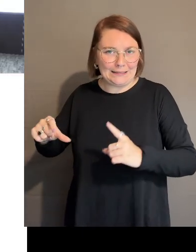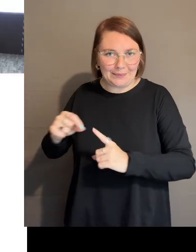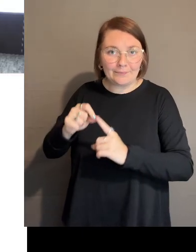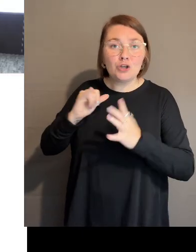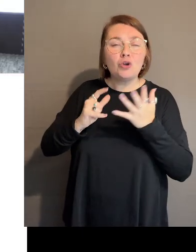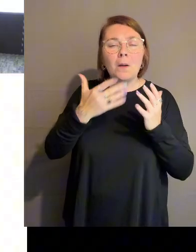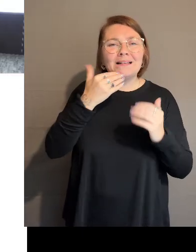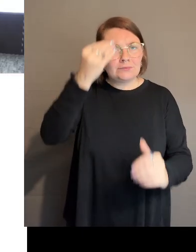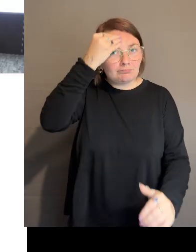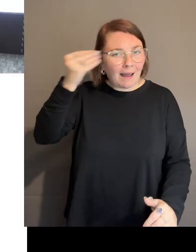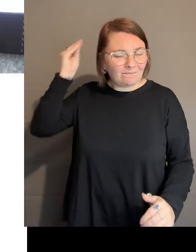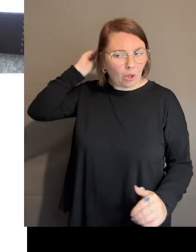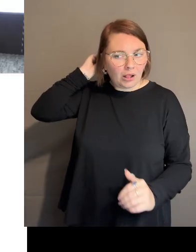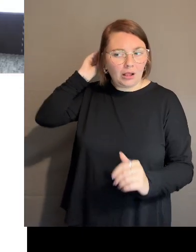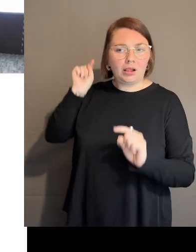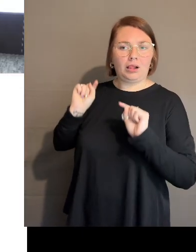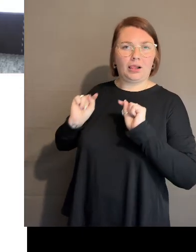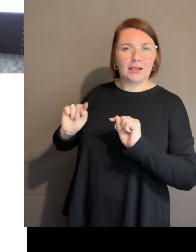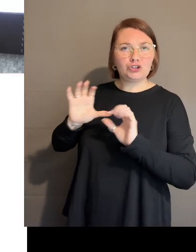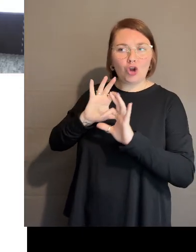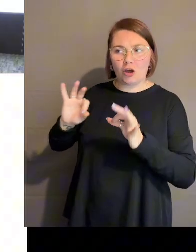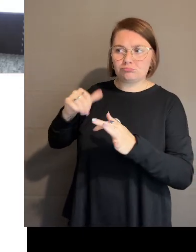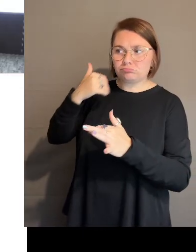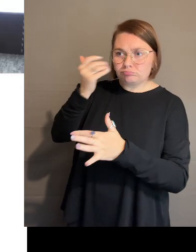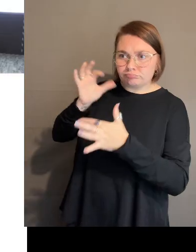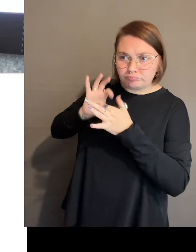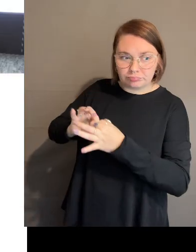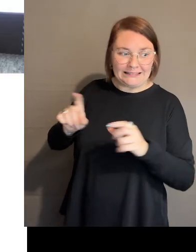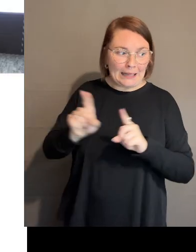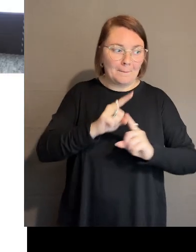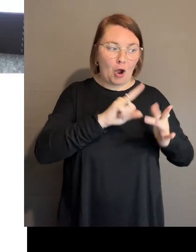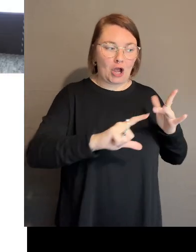So just keep that in mind, that it's not necessarily the same.